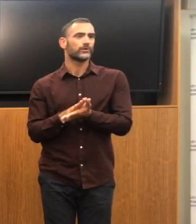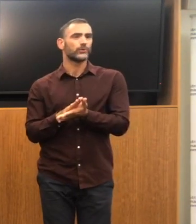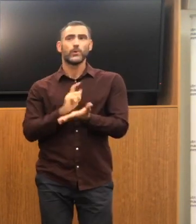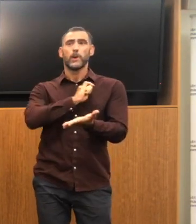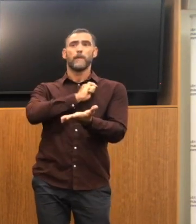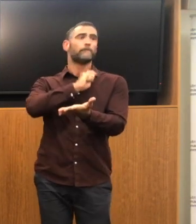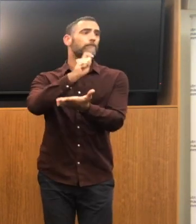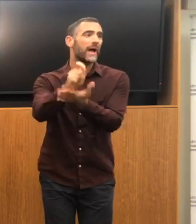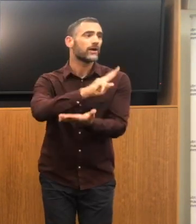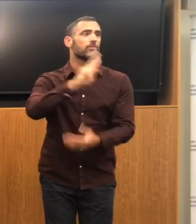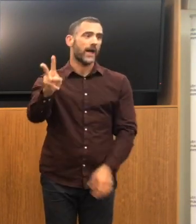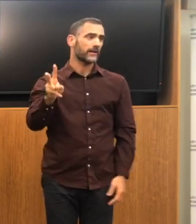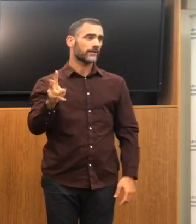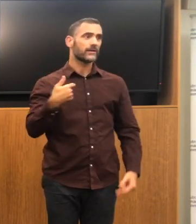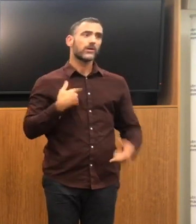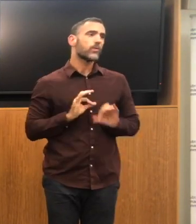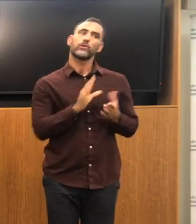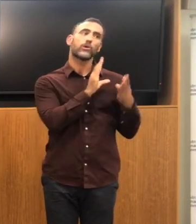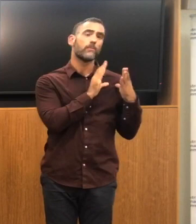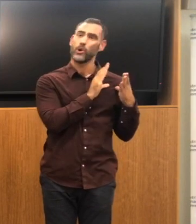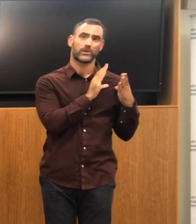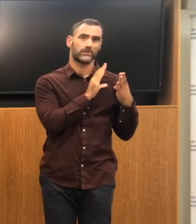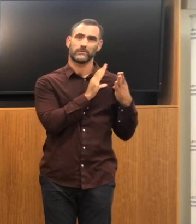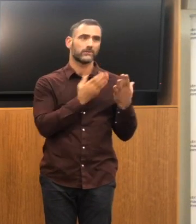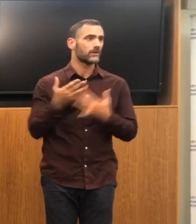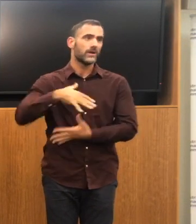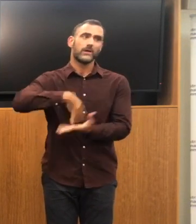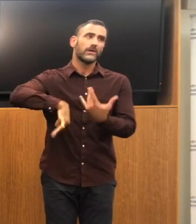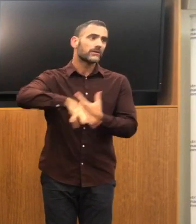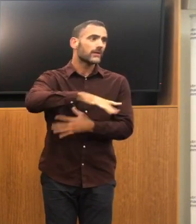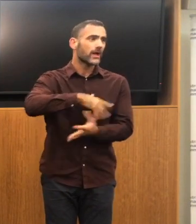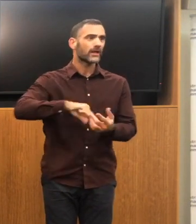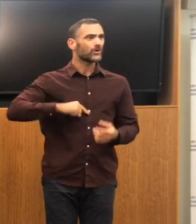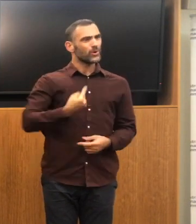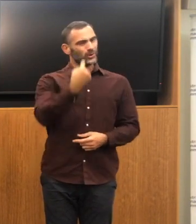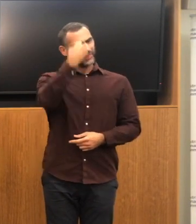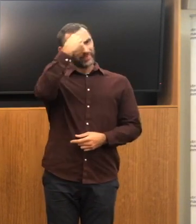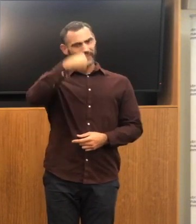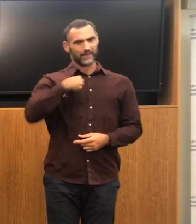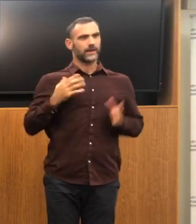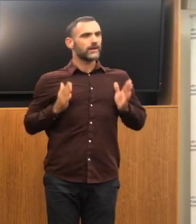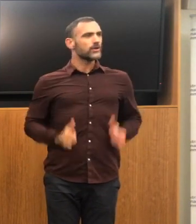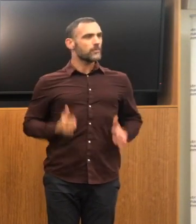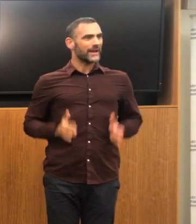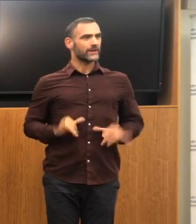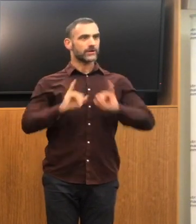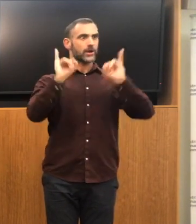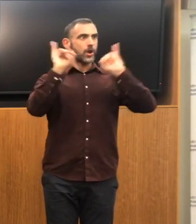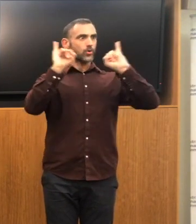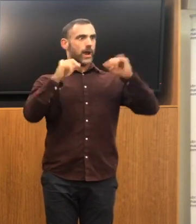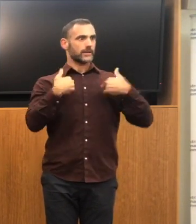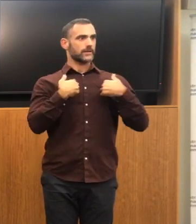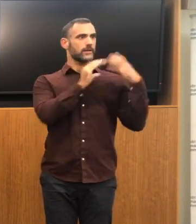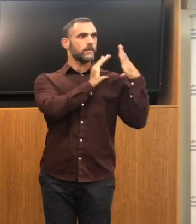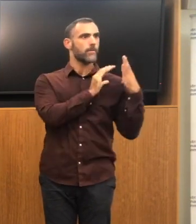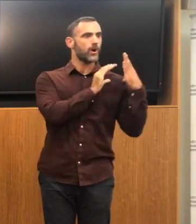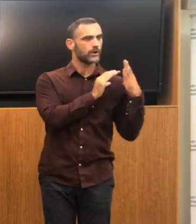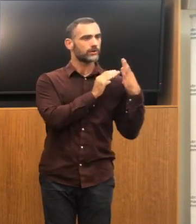We are not a burden on you. Don't look at it as a humanitarian crisis. Don't be kind, be selfish.